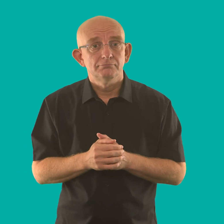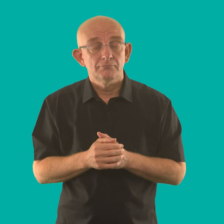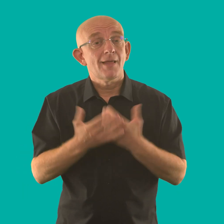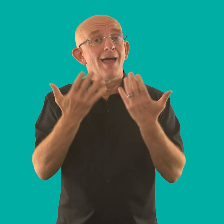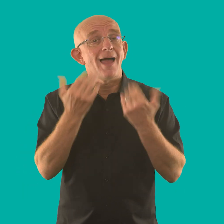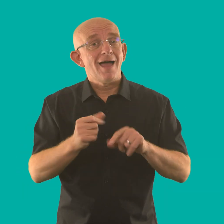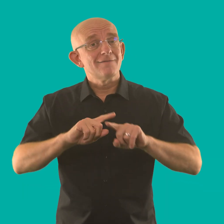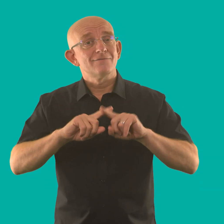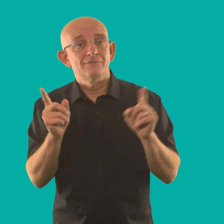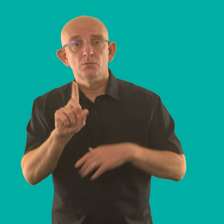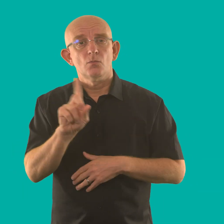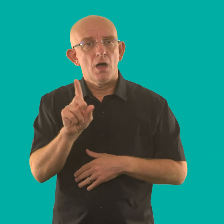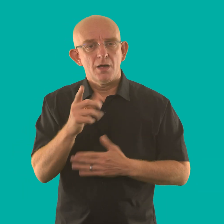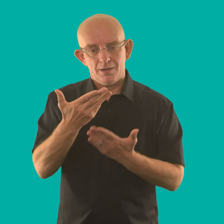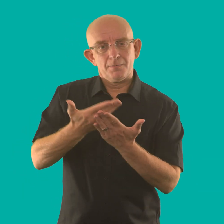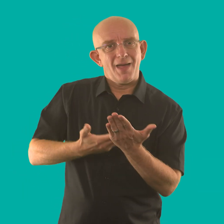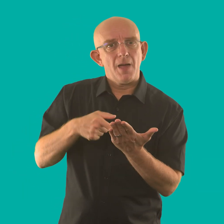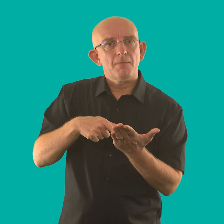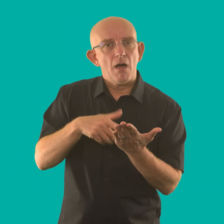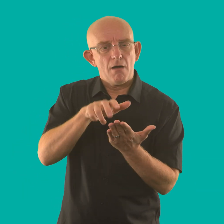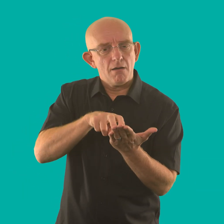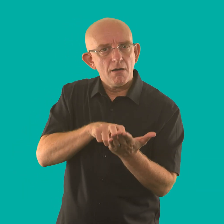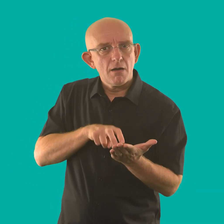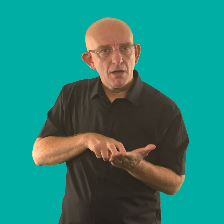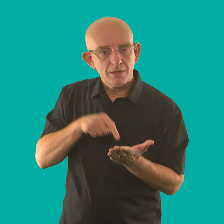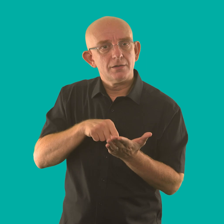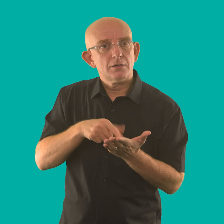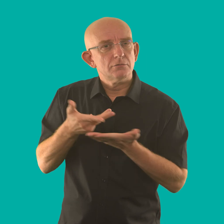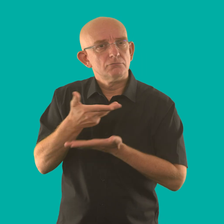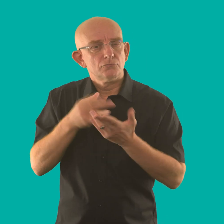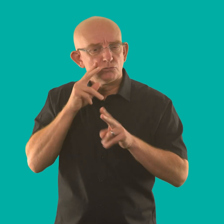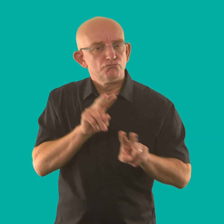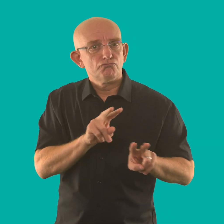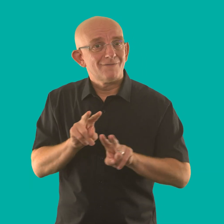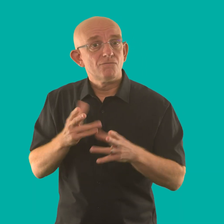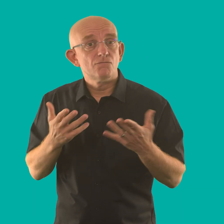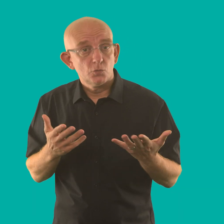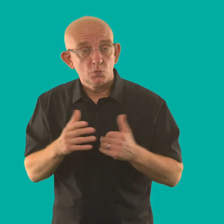There are also paper based reviews.